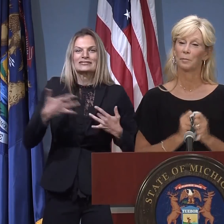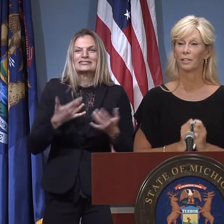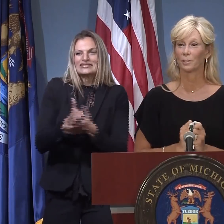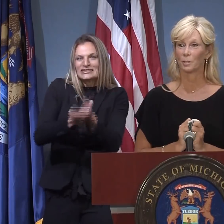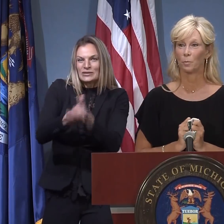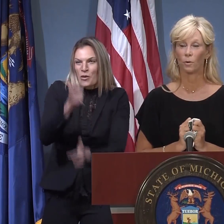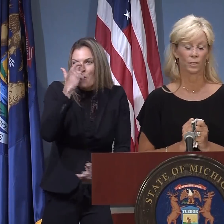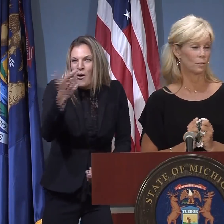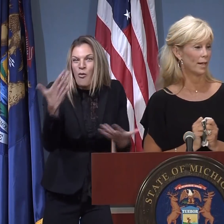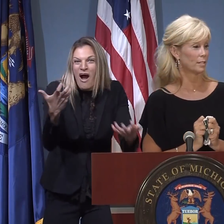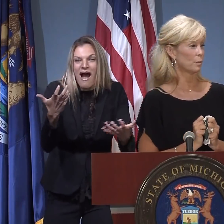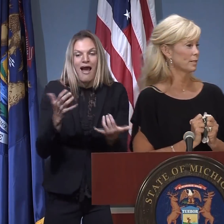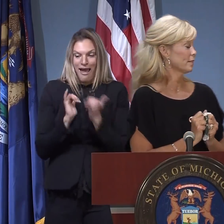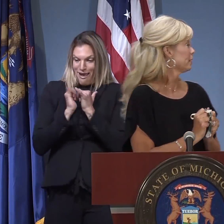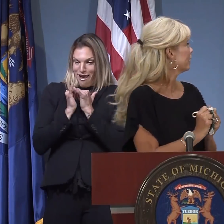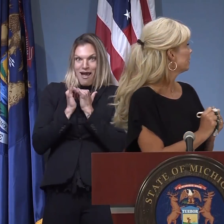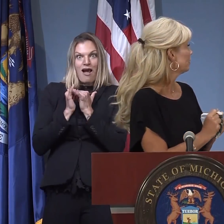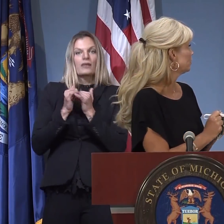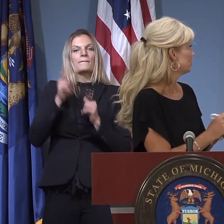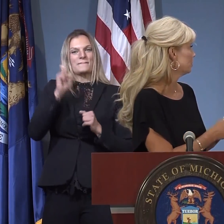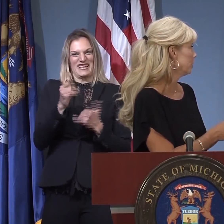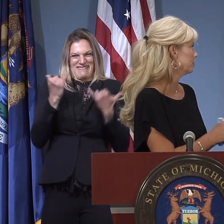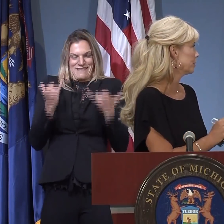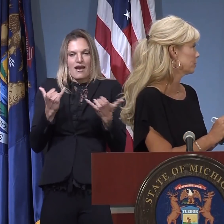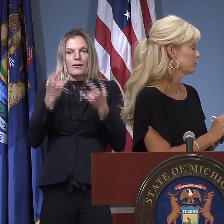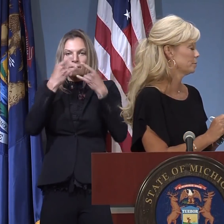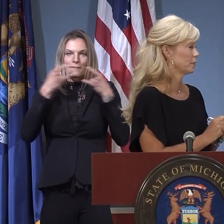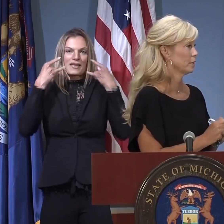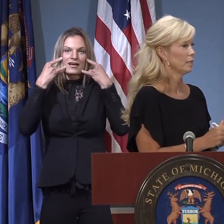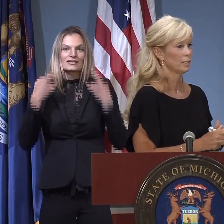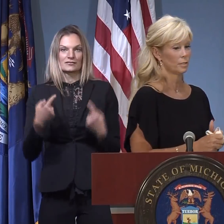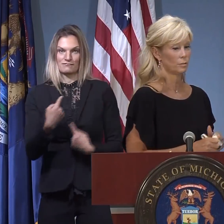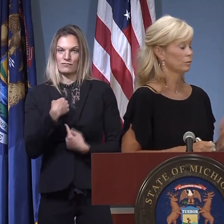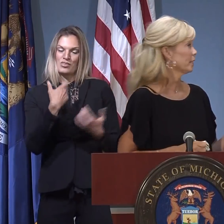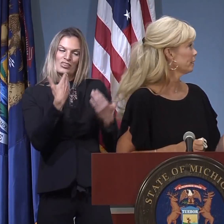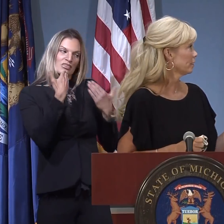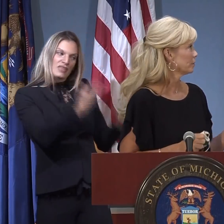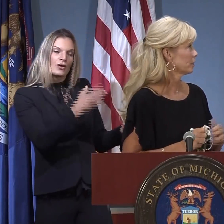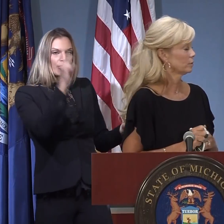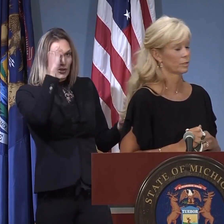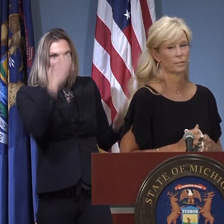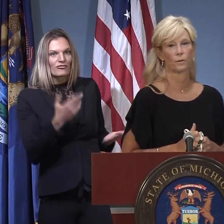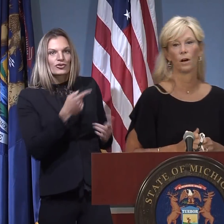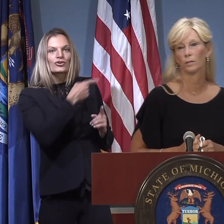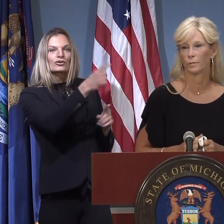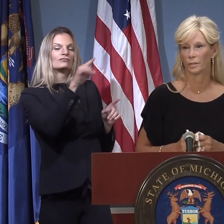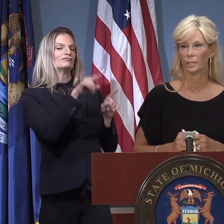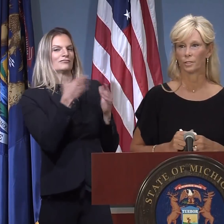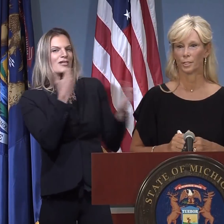IF YOU WANT TO SEE COLLEGE FOOTBALL THIS FALL, WE HAVE TO WEAR MASK. OK. THAT IS WHAT I AM HERE TO